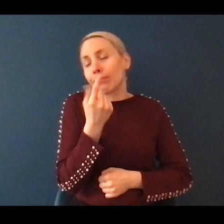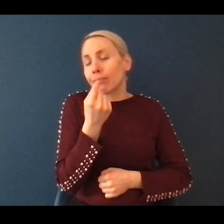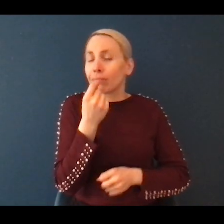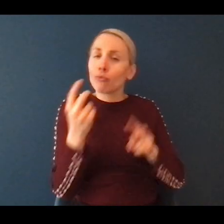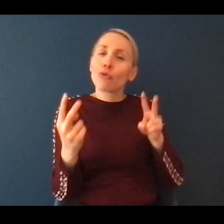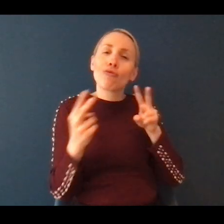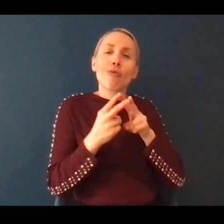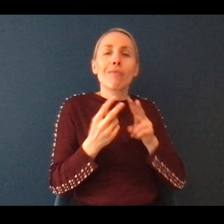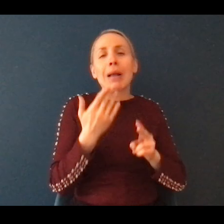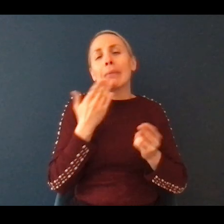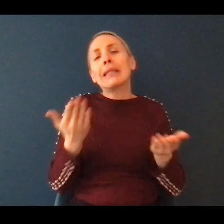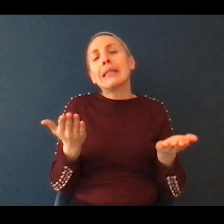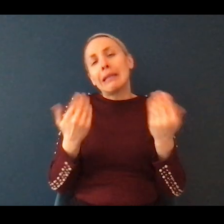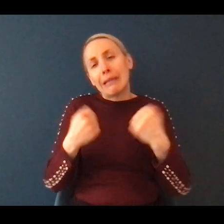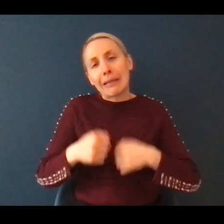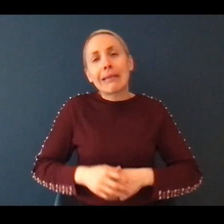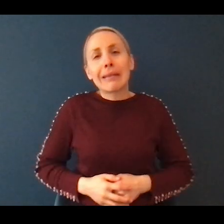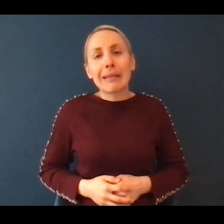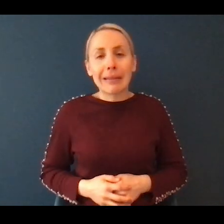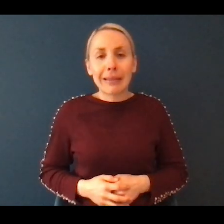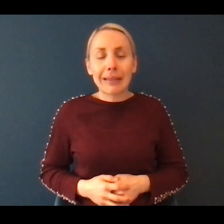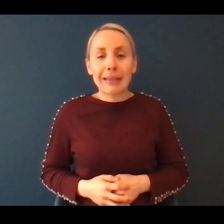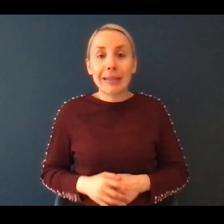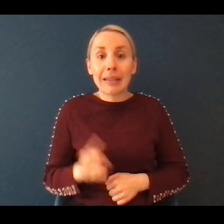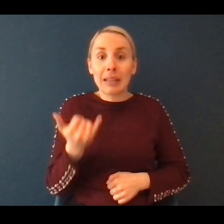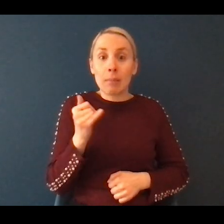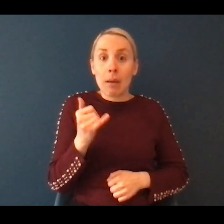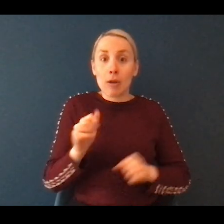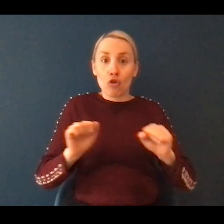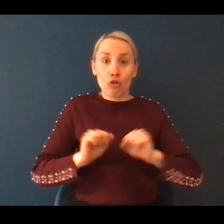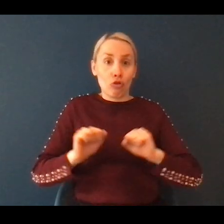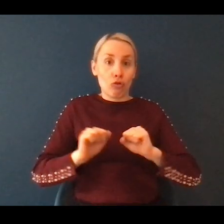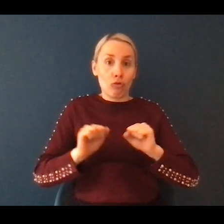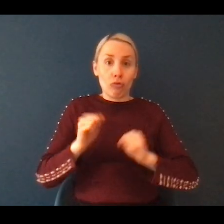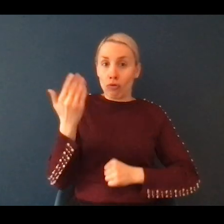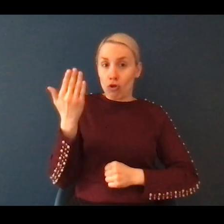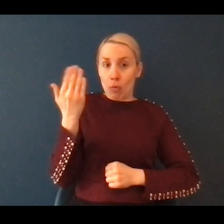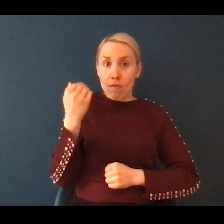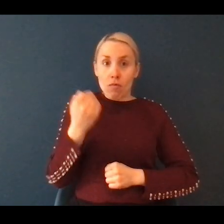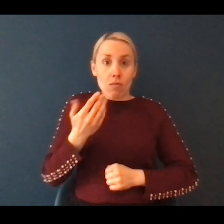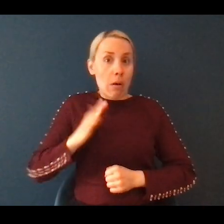to get in touch particularly if you haven't applied to the awards before or haven't thought